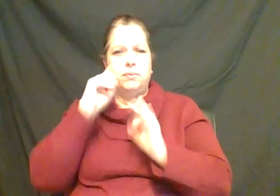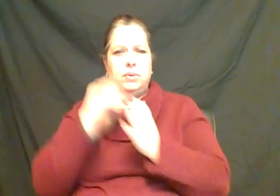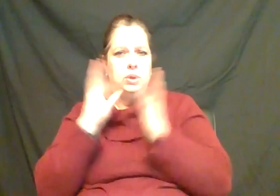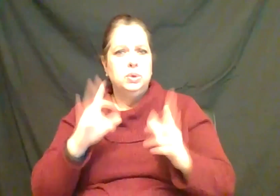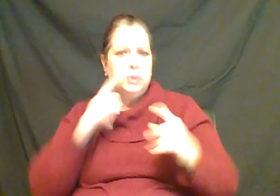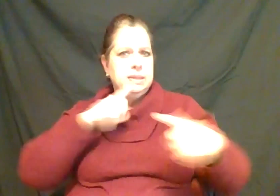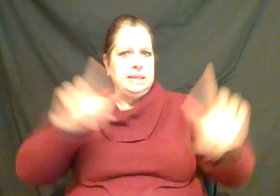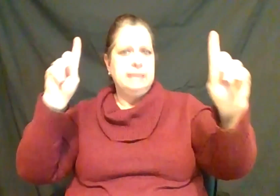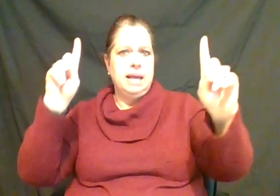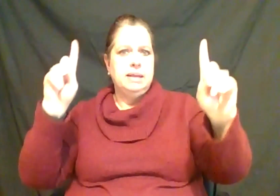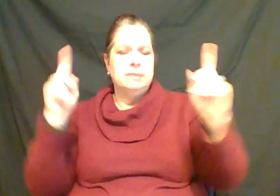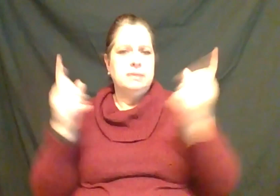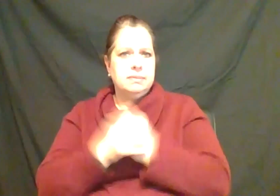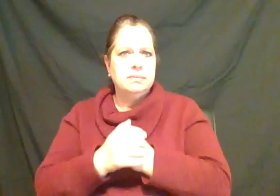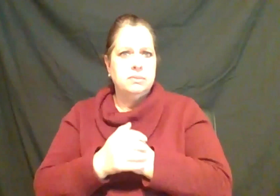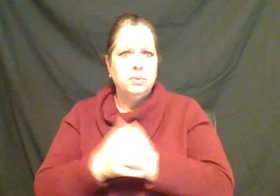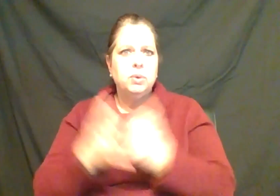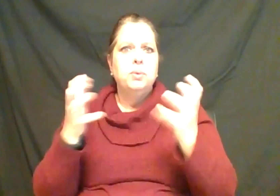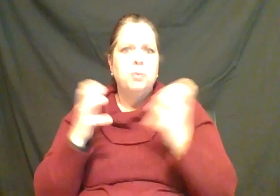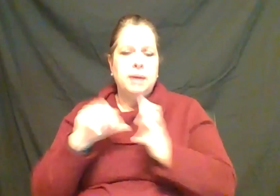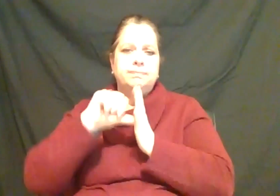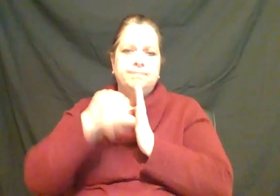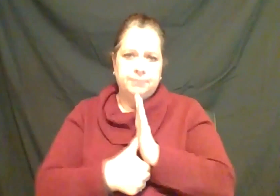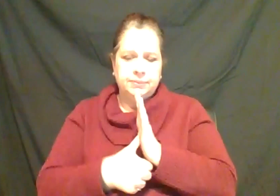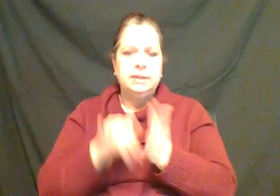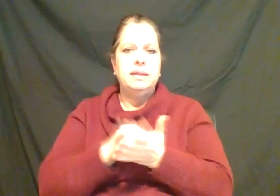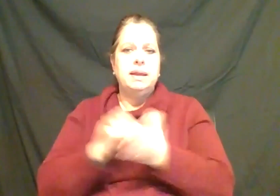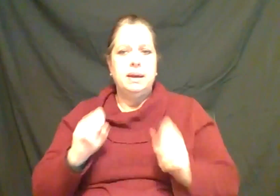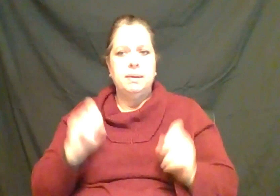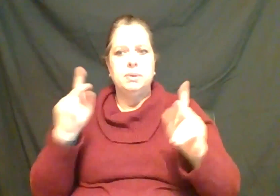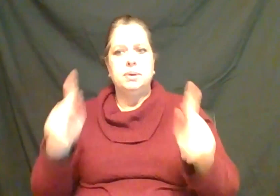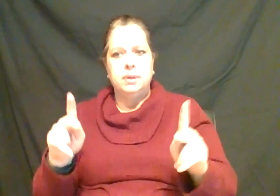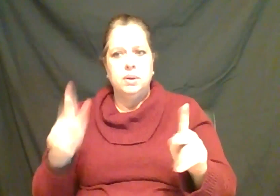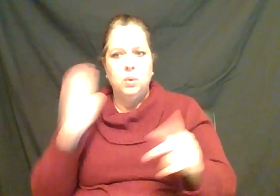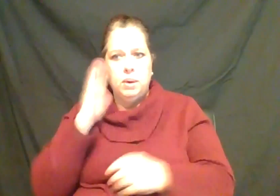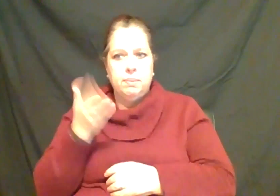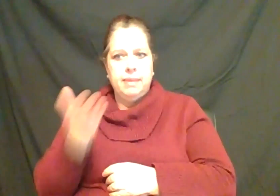and we just want to ensure and re-emphasize that opportunity will be there uh for students